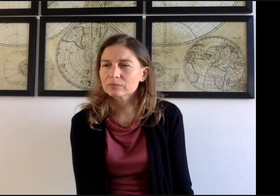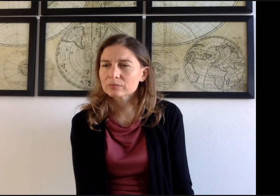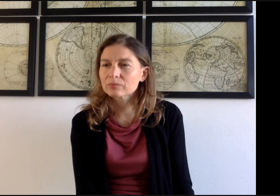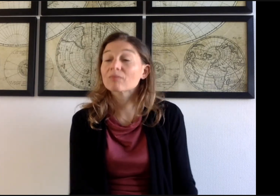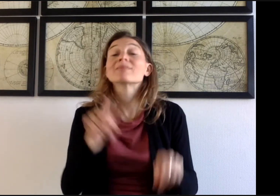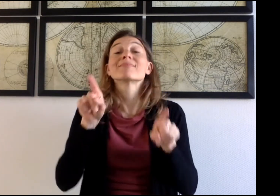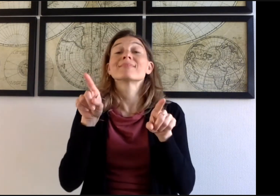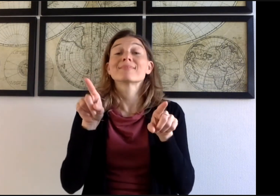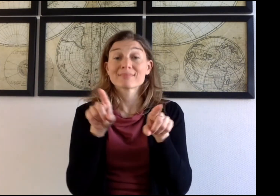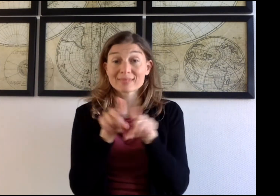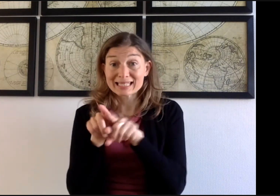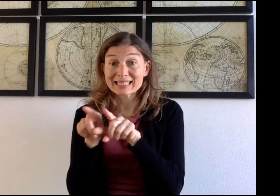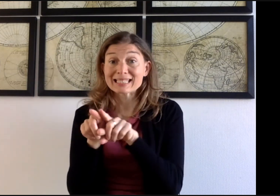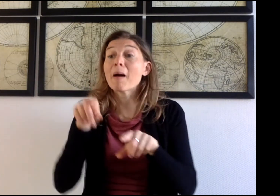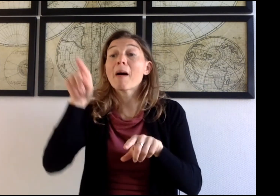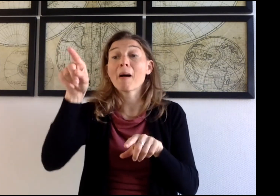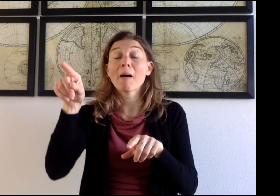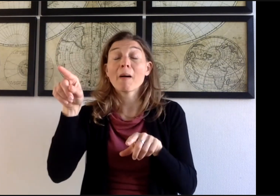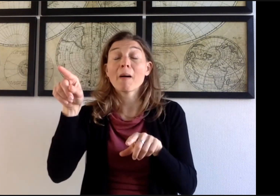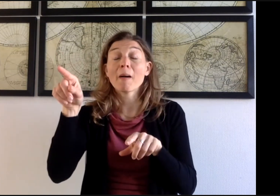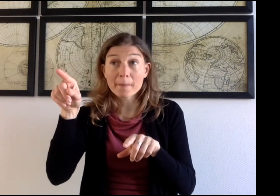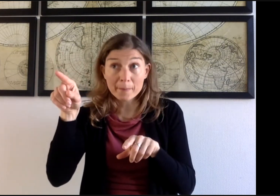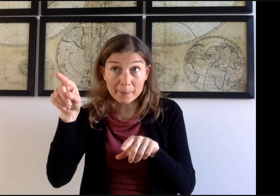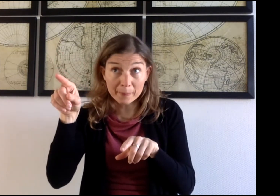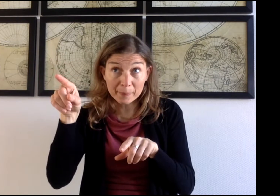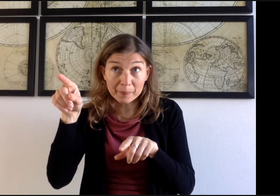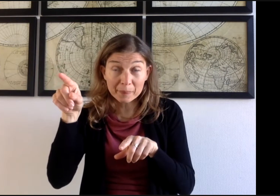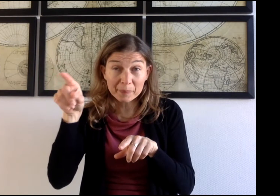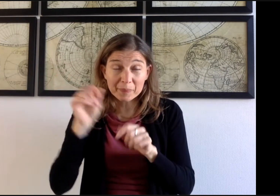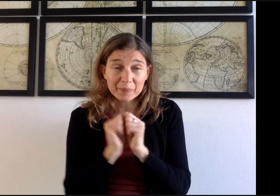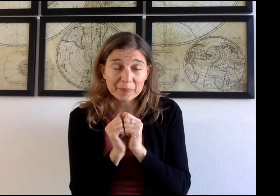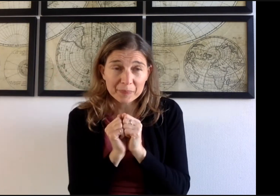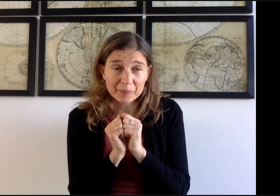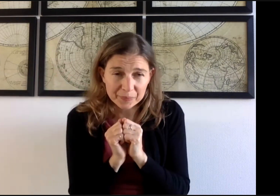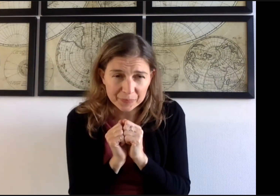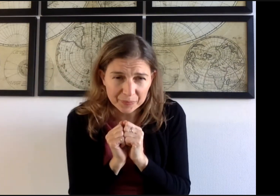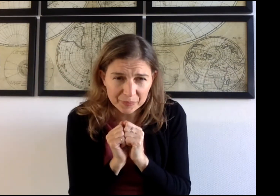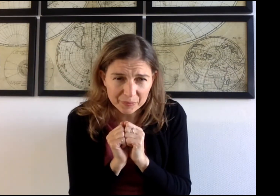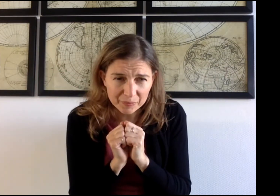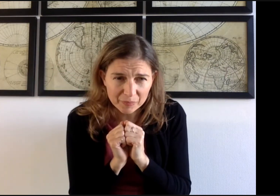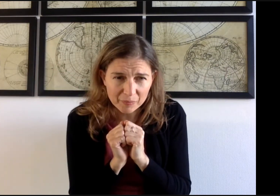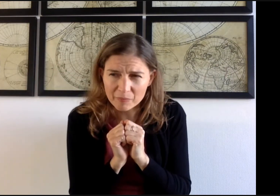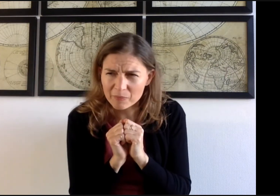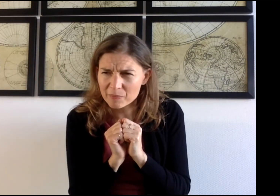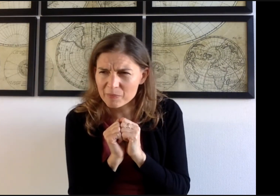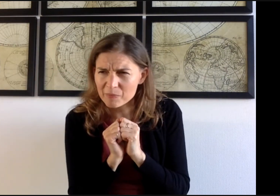or hygiene products in inaccessible places like soap.